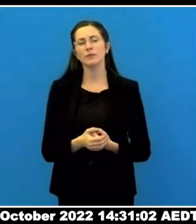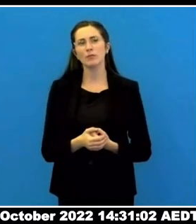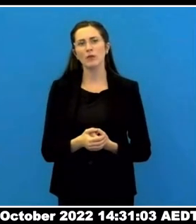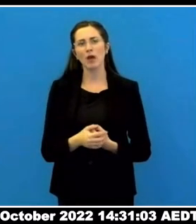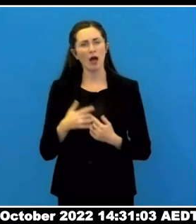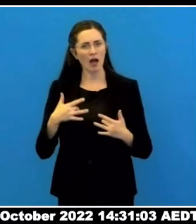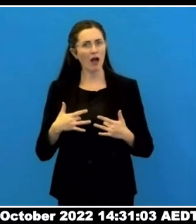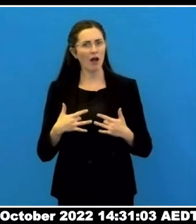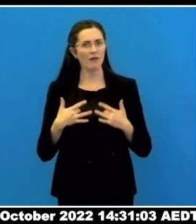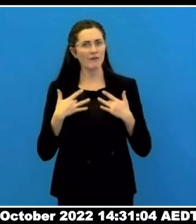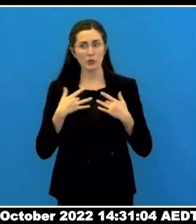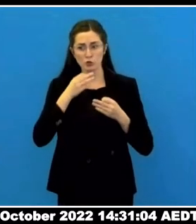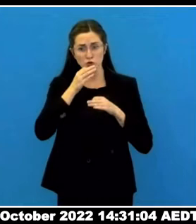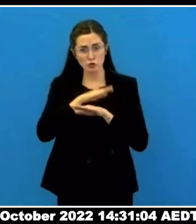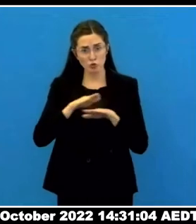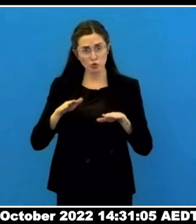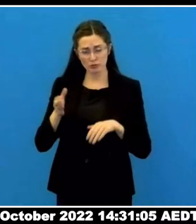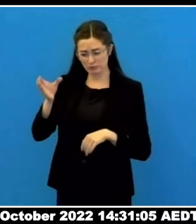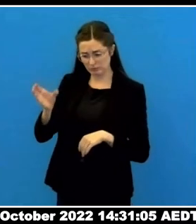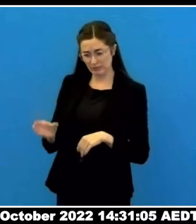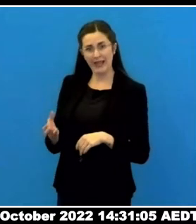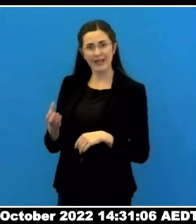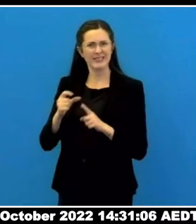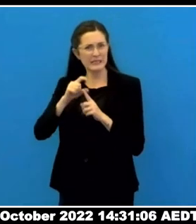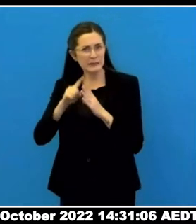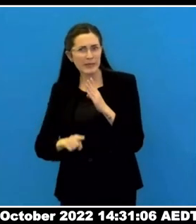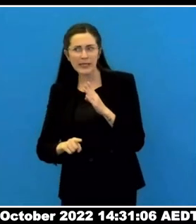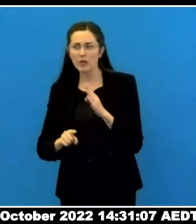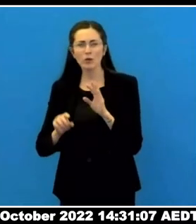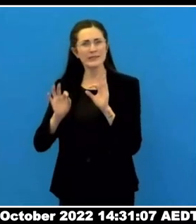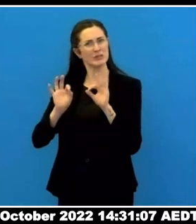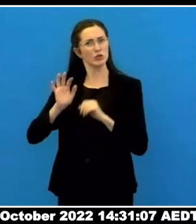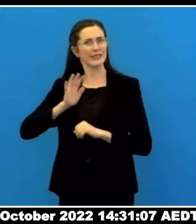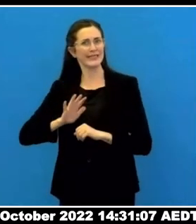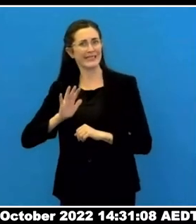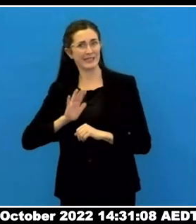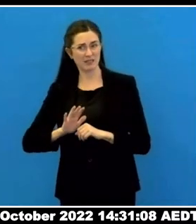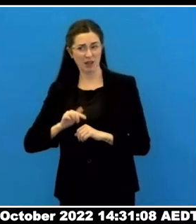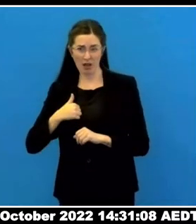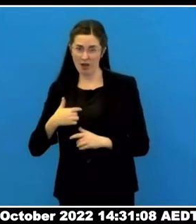that kids with special needs need in terms of Centrelink payments